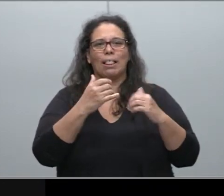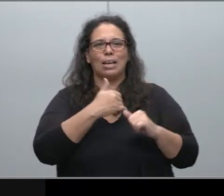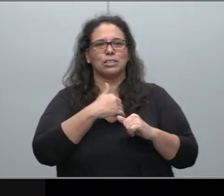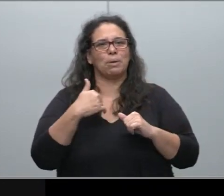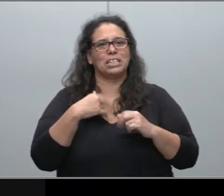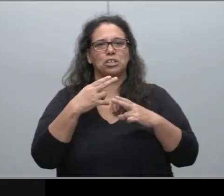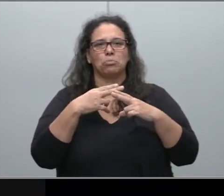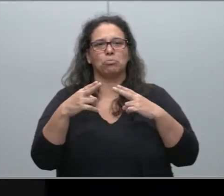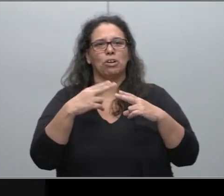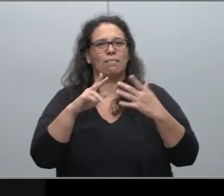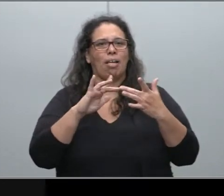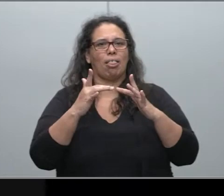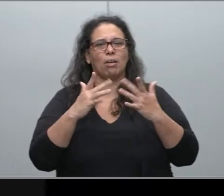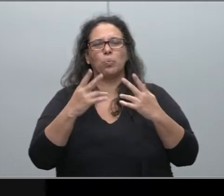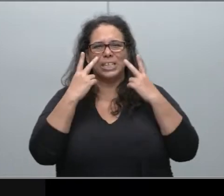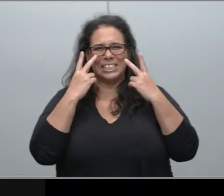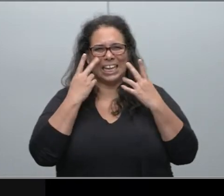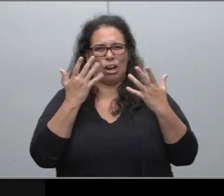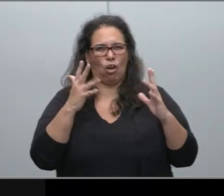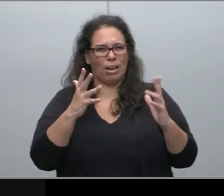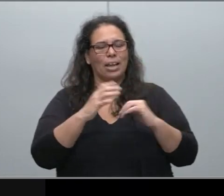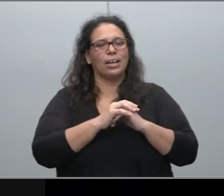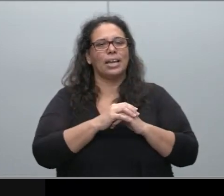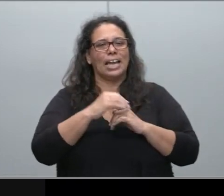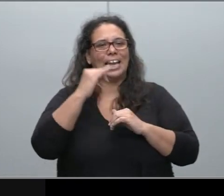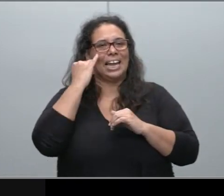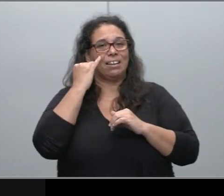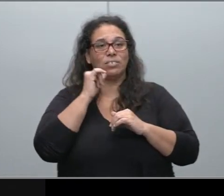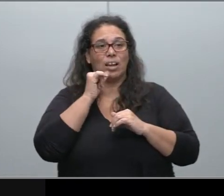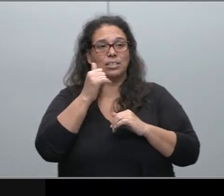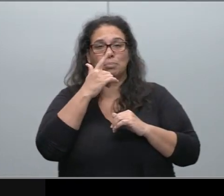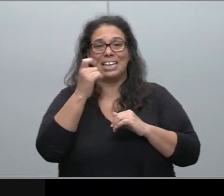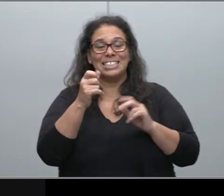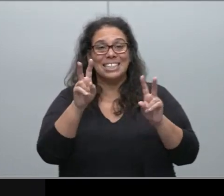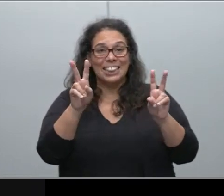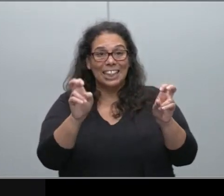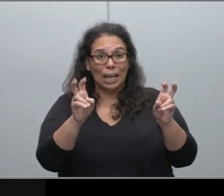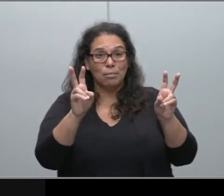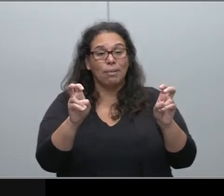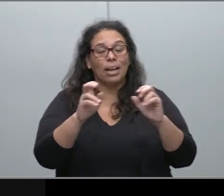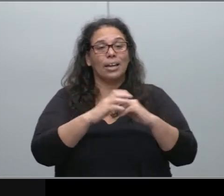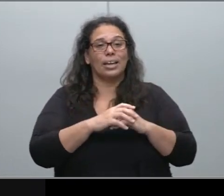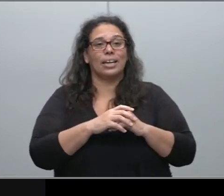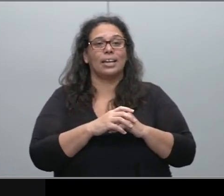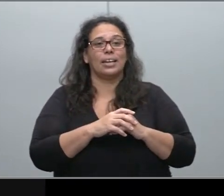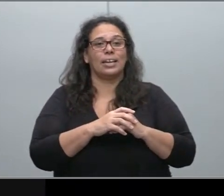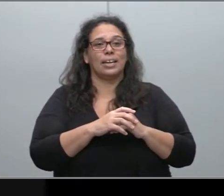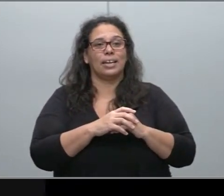that's experiencing this, and is there some way to help parents that are working,